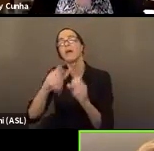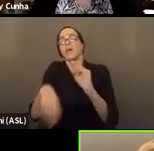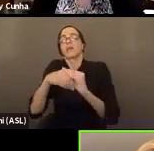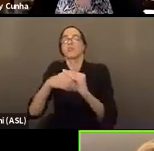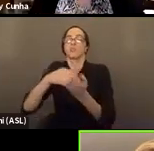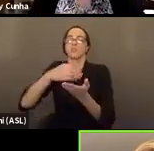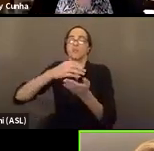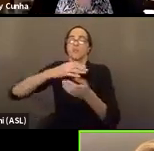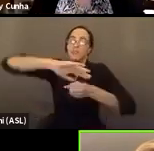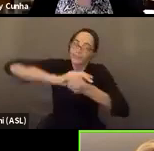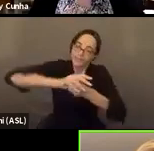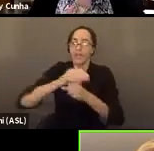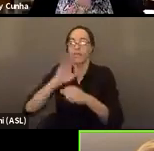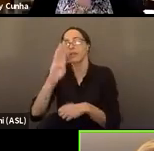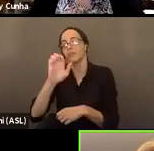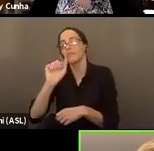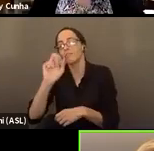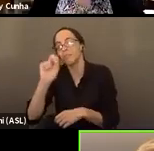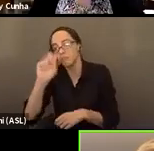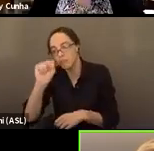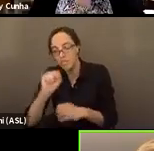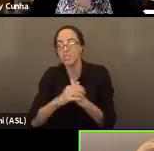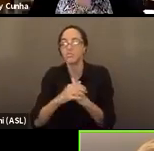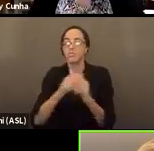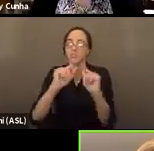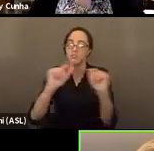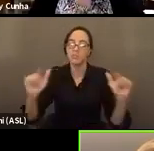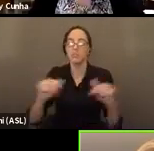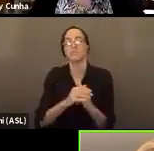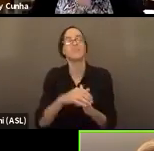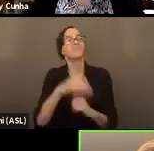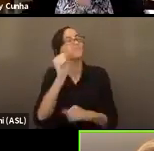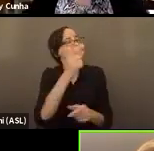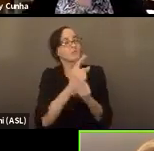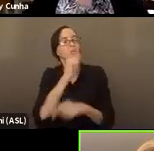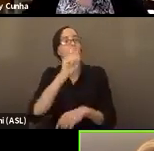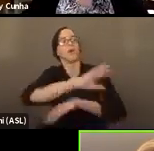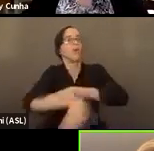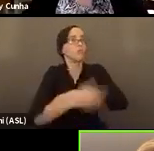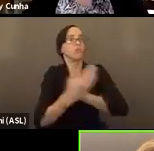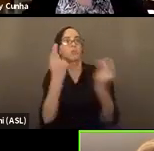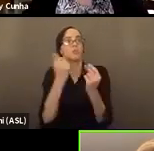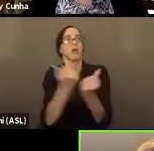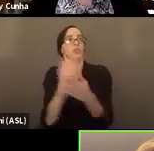to do it all in a day or even a week it's a little bit at a time and that's a good way to approach it